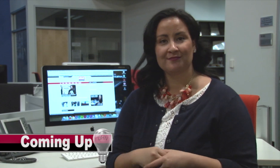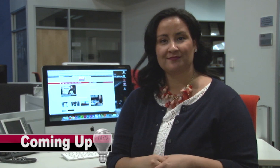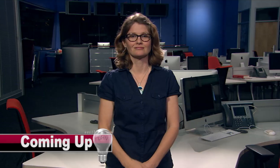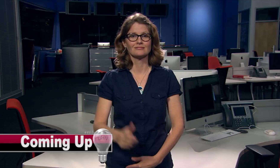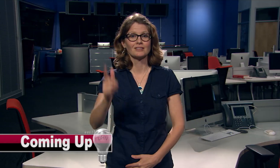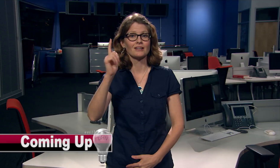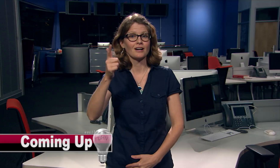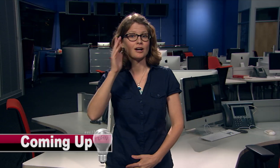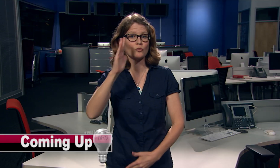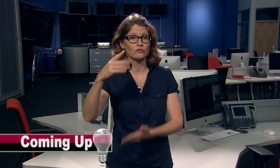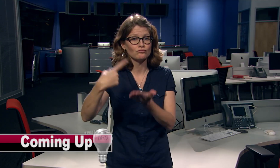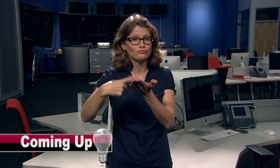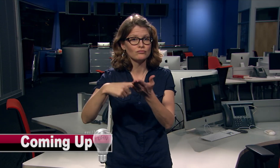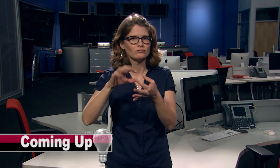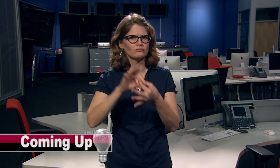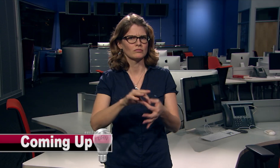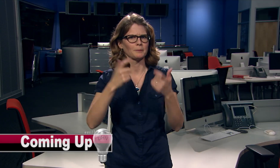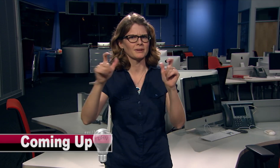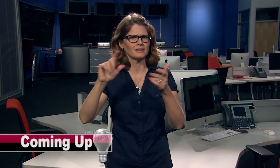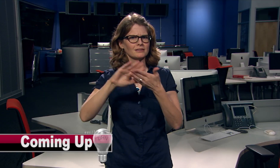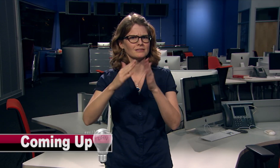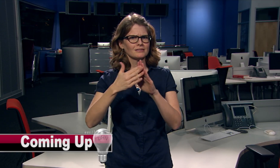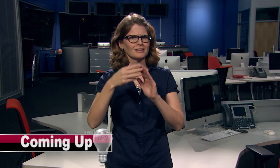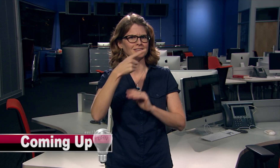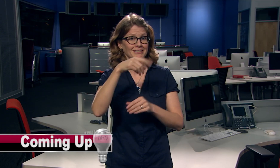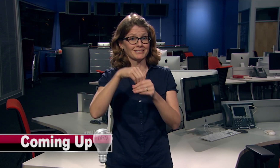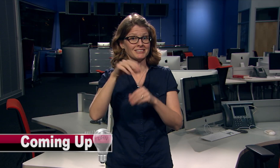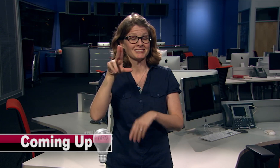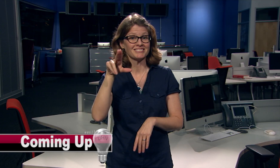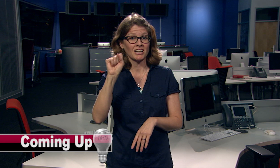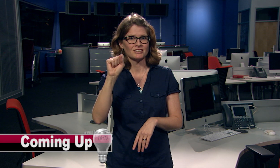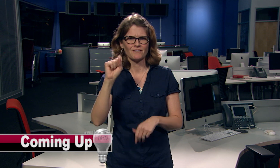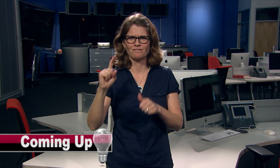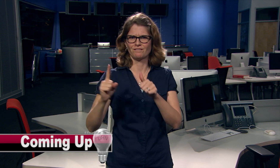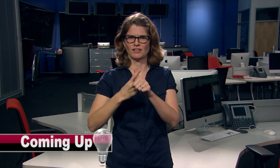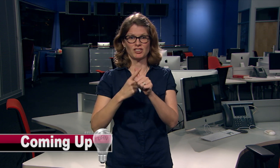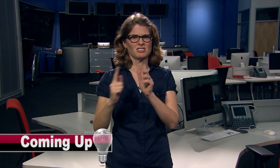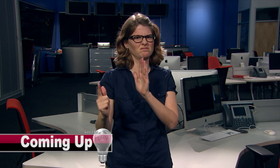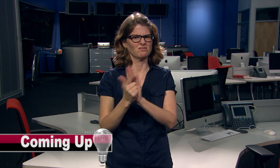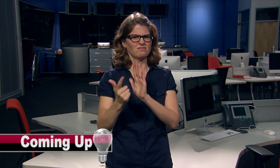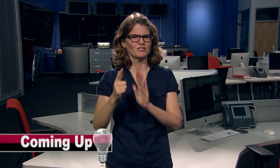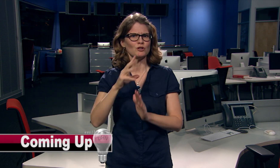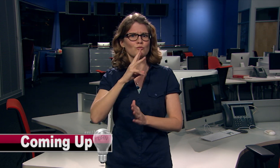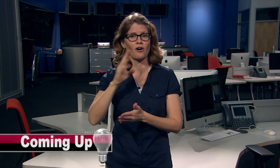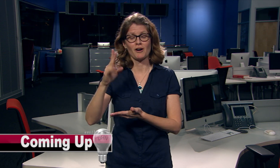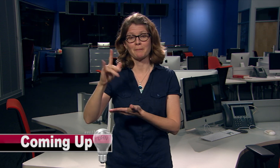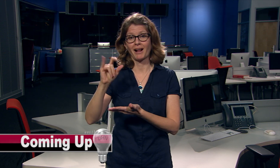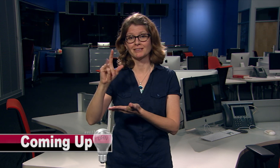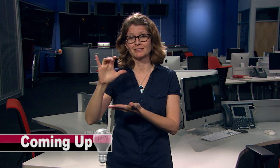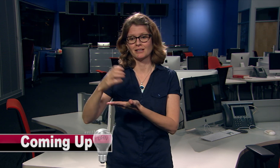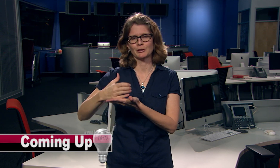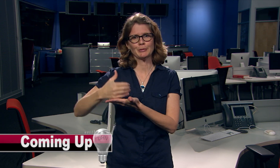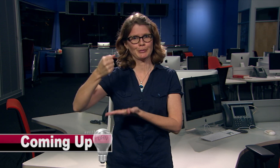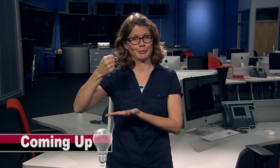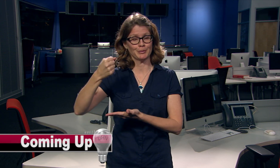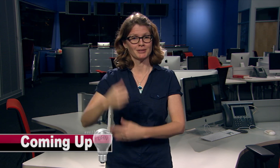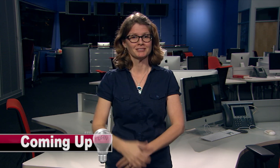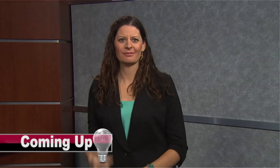LATER FIND OUT WHAT MAJOR U-S CITY IS THE FIRST TO BAN SINGLE-USE WATER BOTTLES.